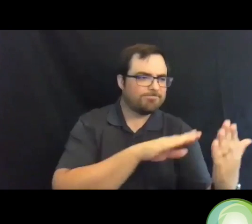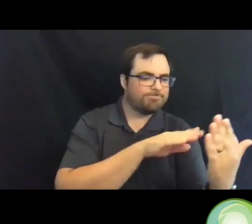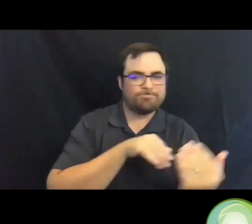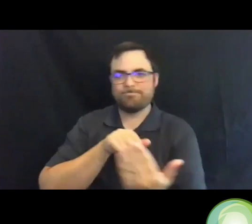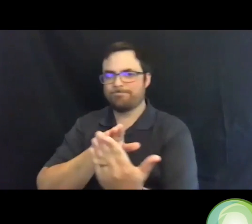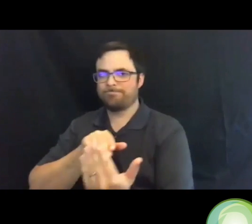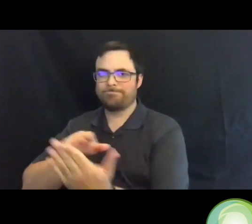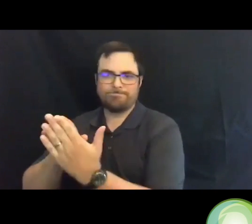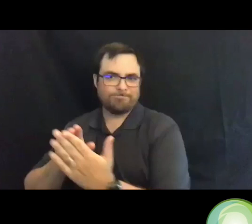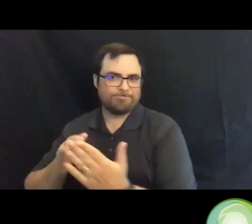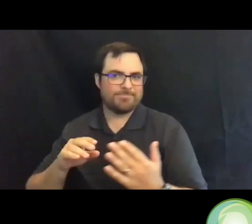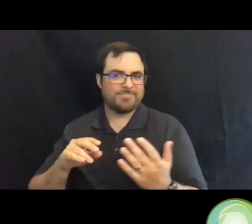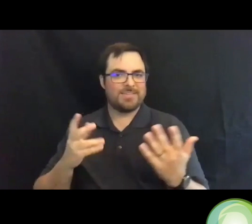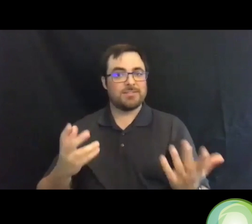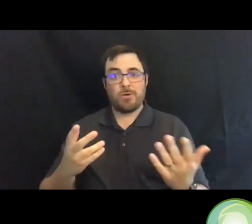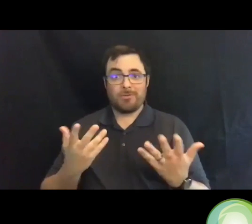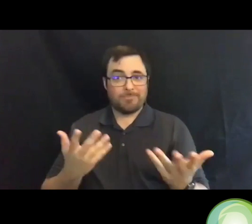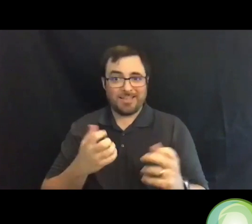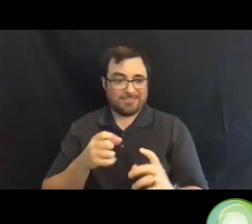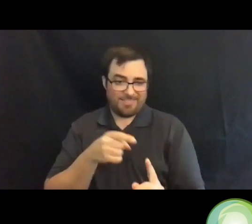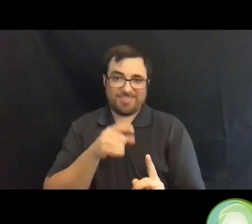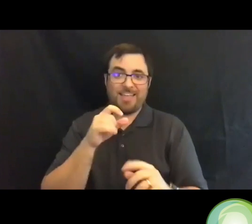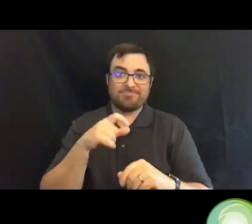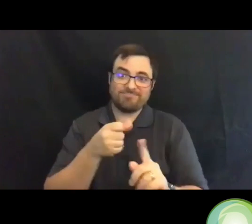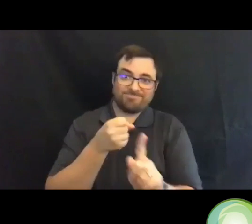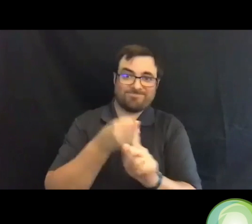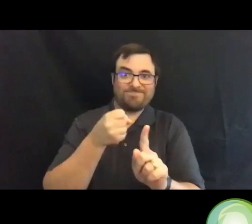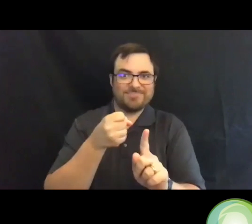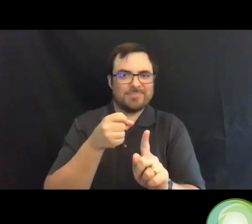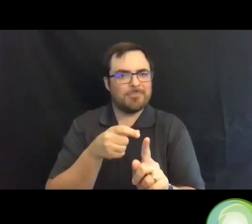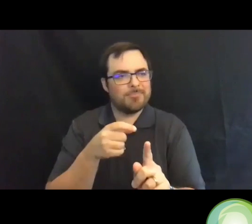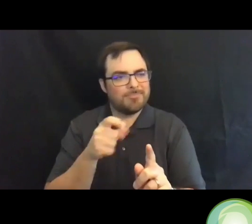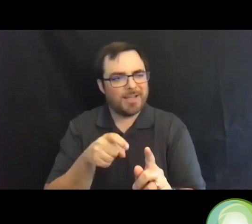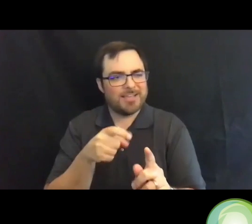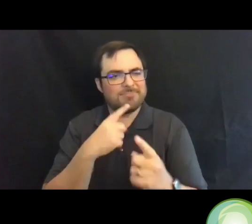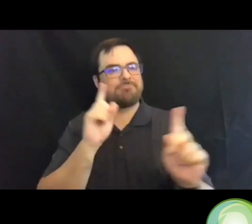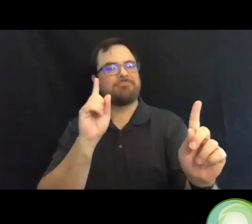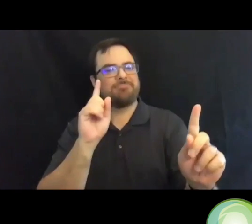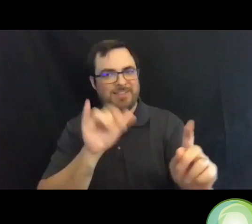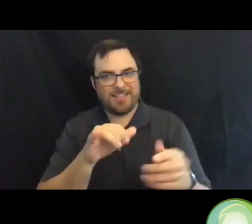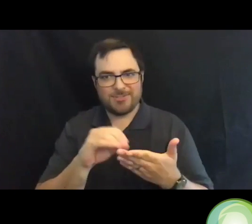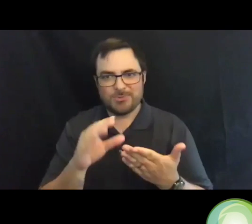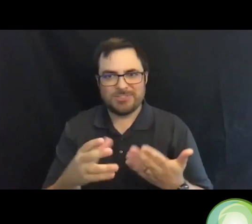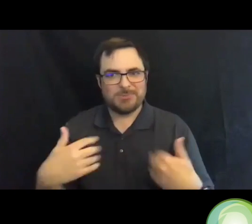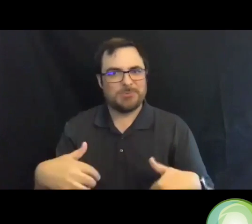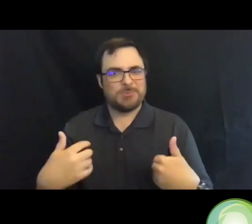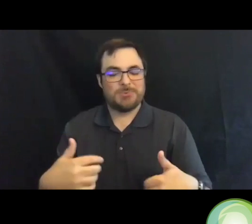angle and it might just click for that student. So I think there's value in having those um conversations and